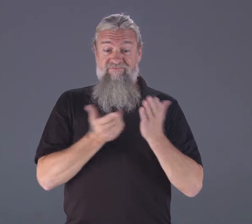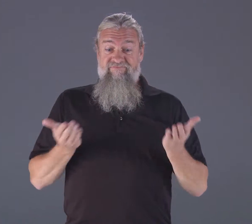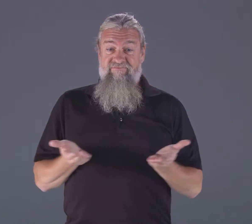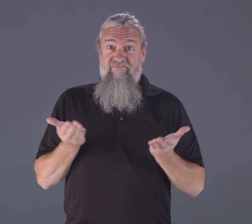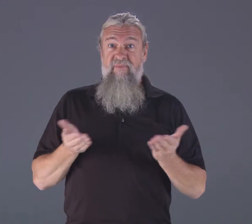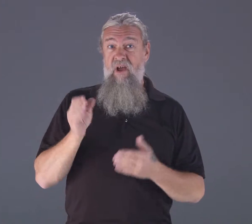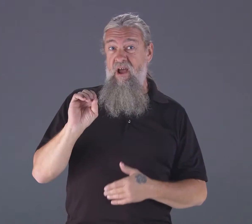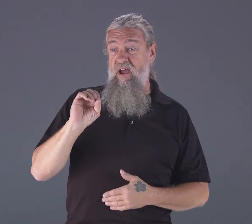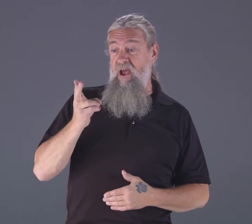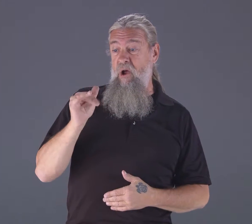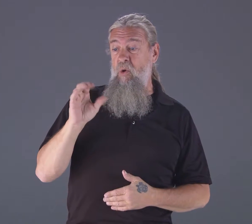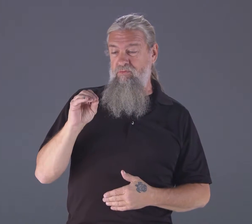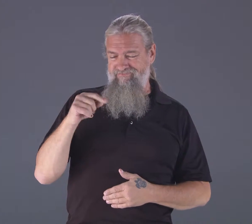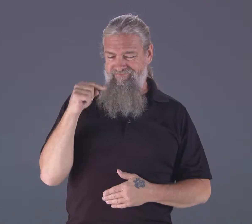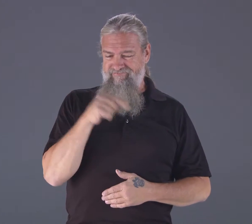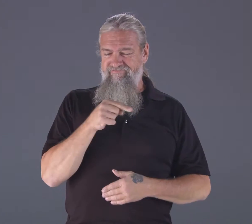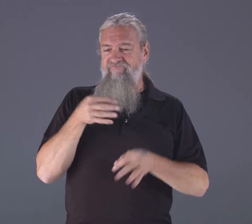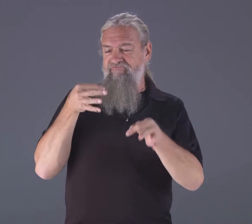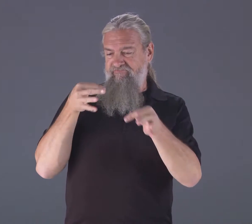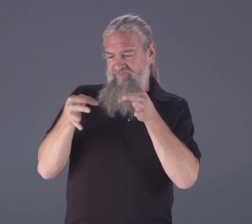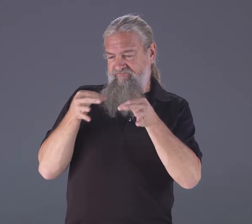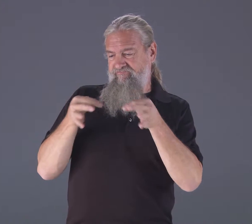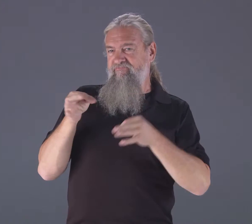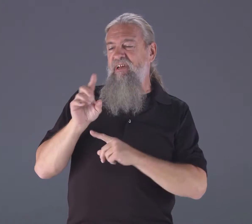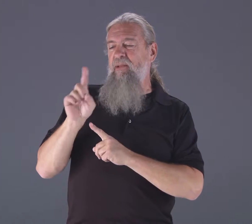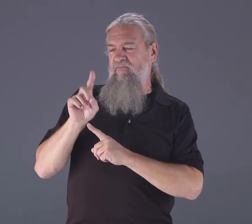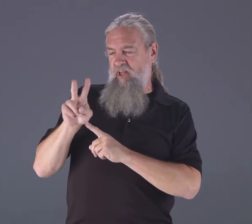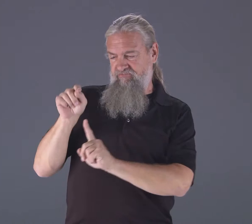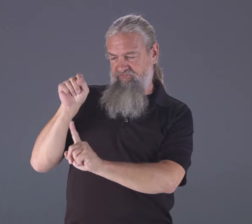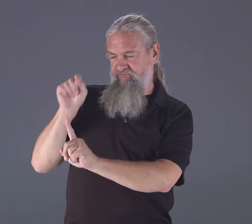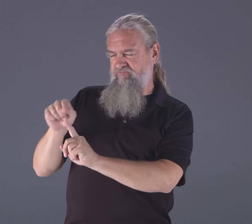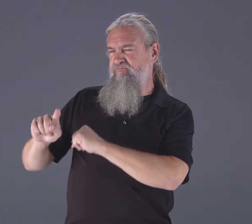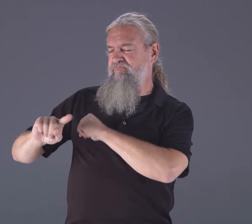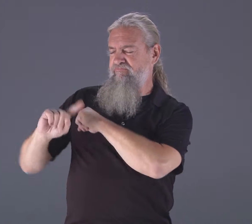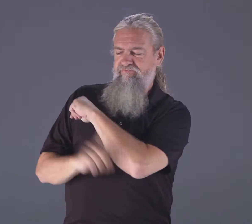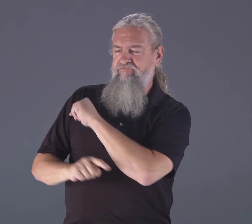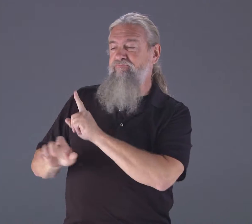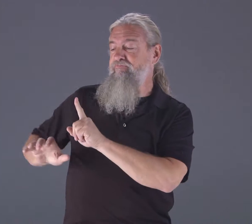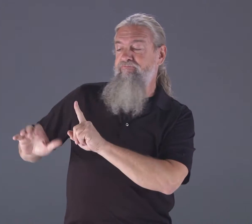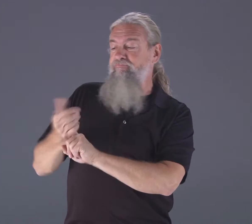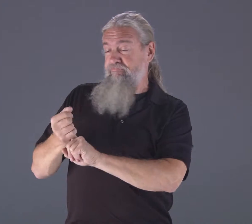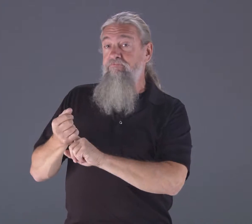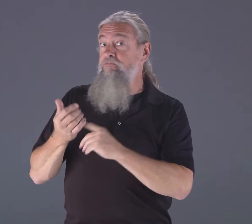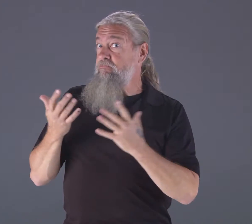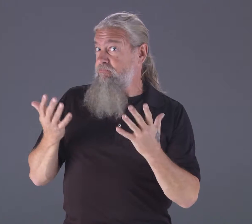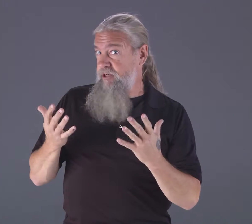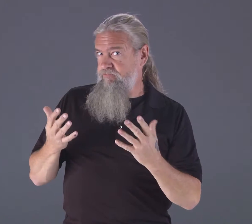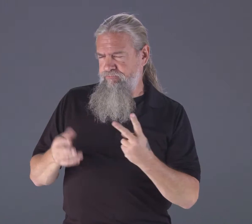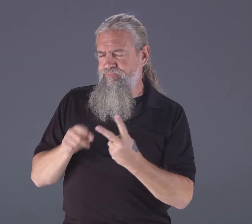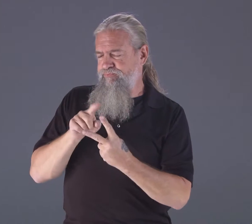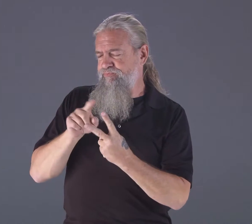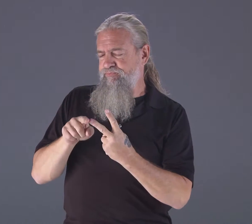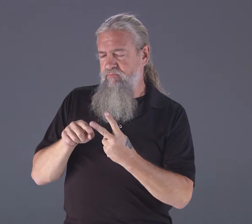The law in Ohio defines domestic violence as physical abuse or threats of immediate physical harm.